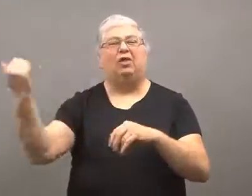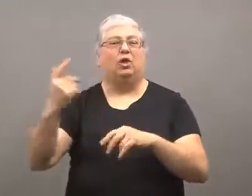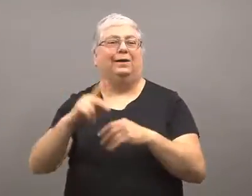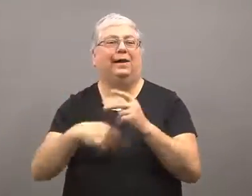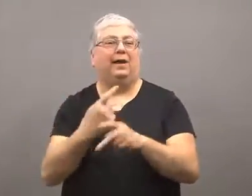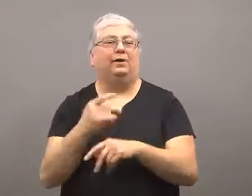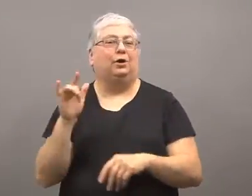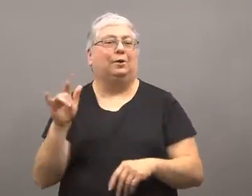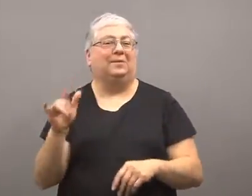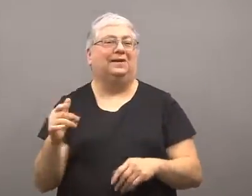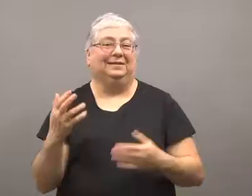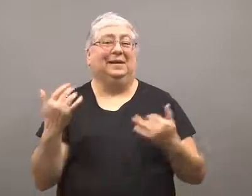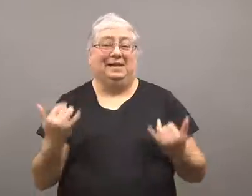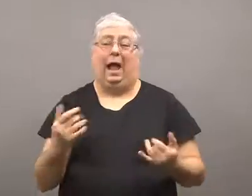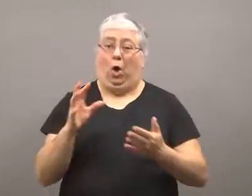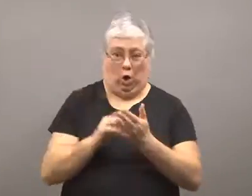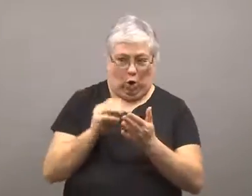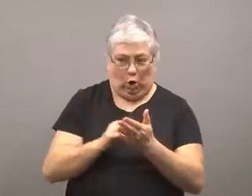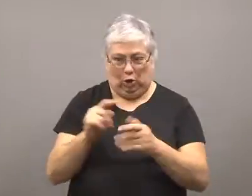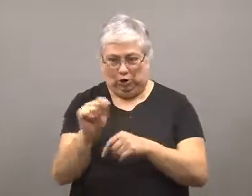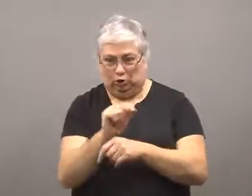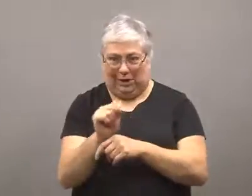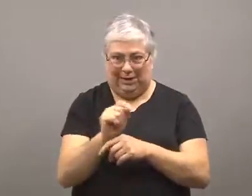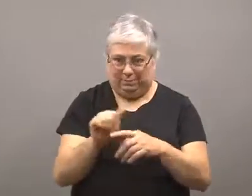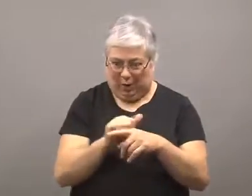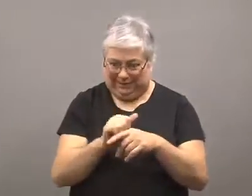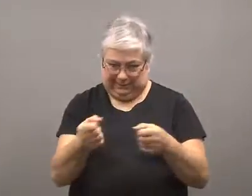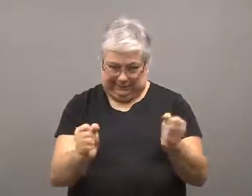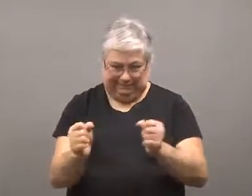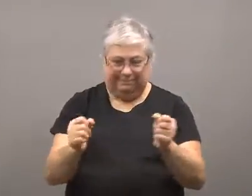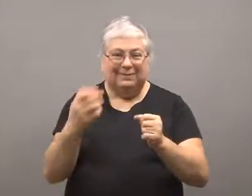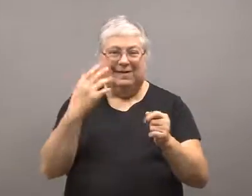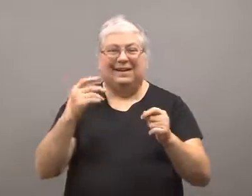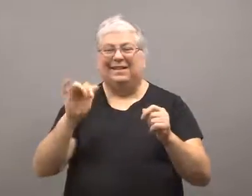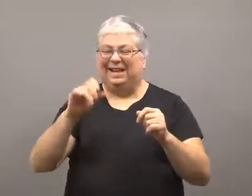on a different type of plane.